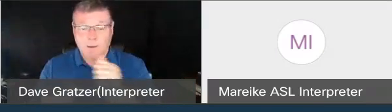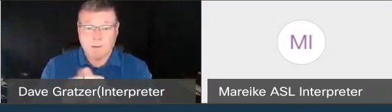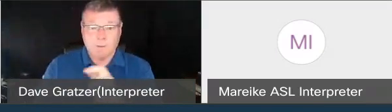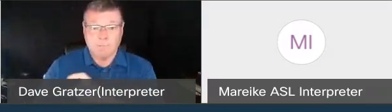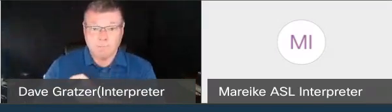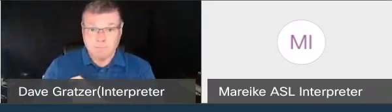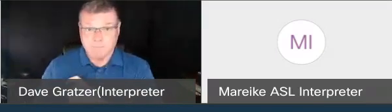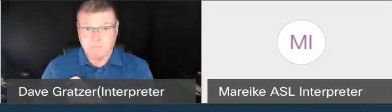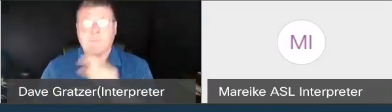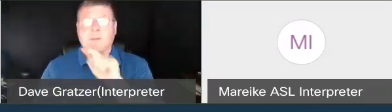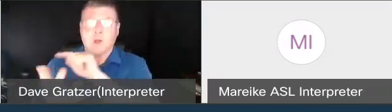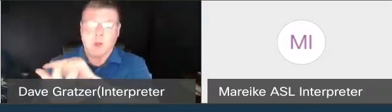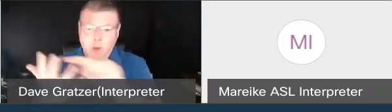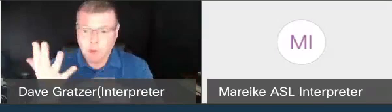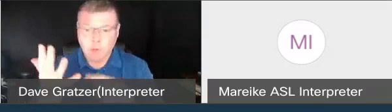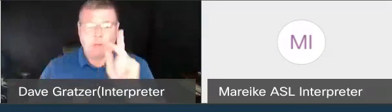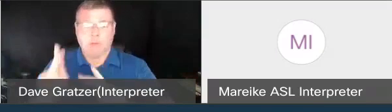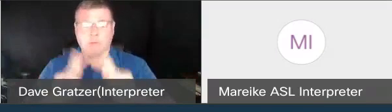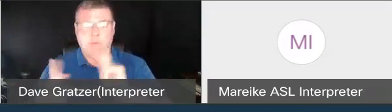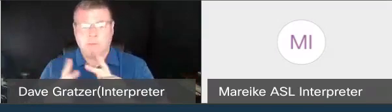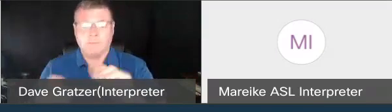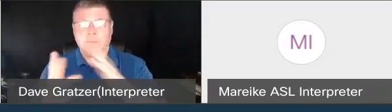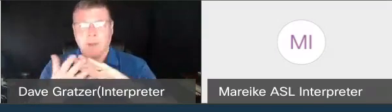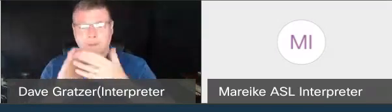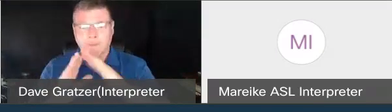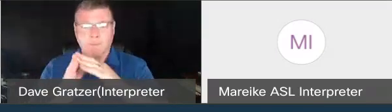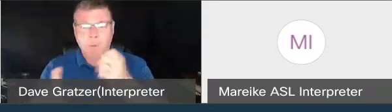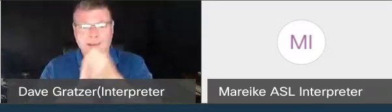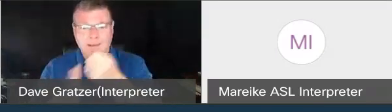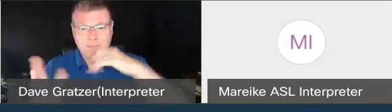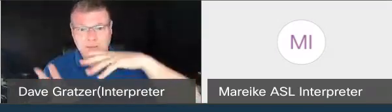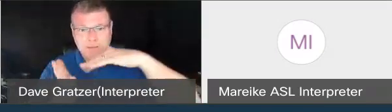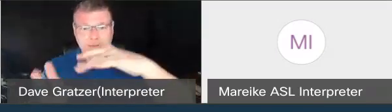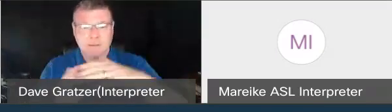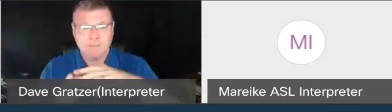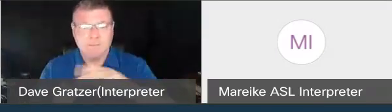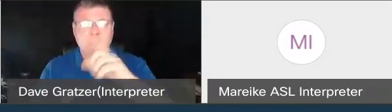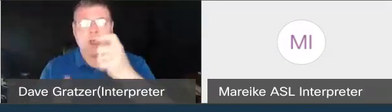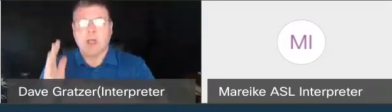And those individuals through a, uh, community impact study, uh, cost the city $8.5 million